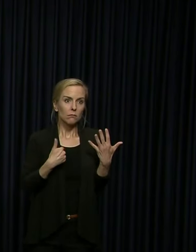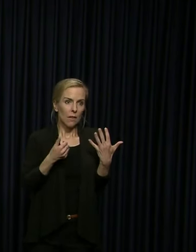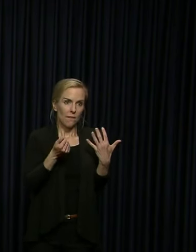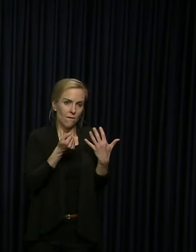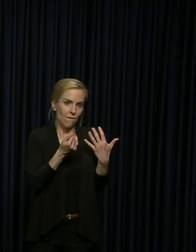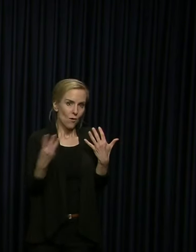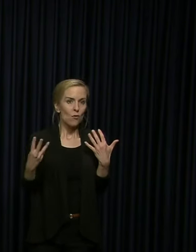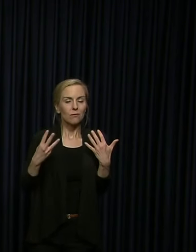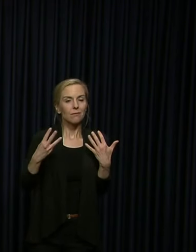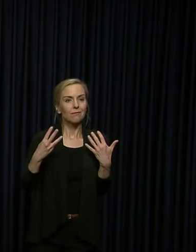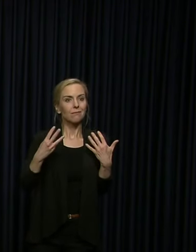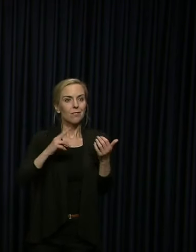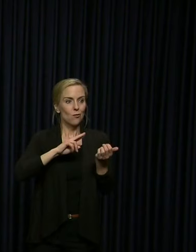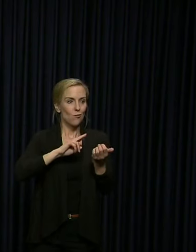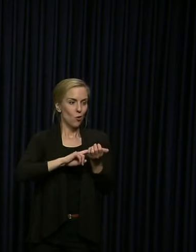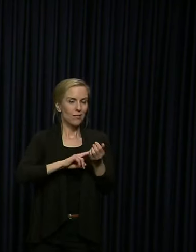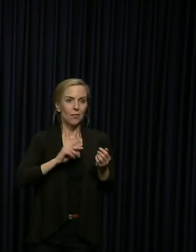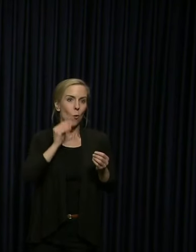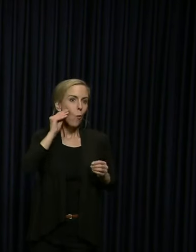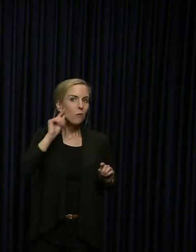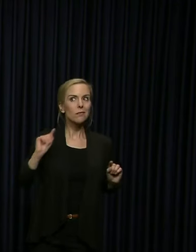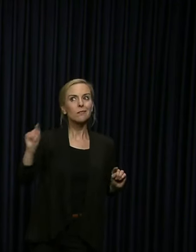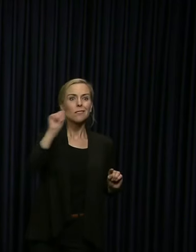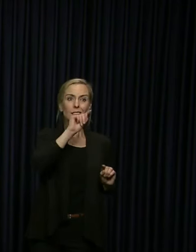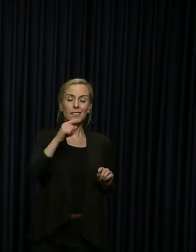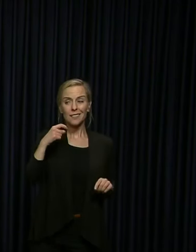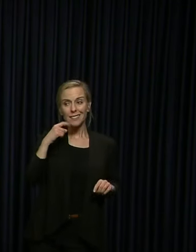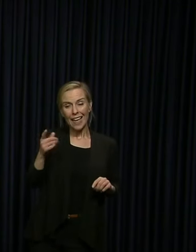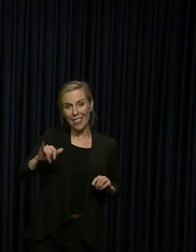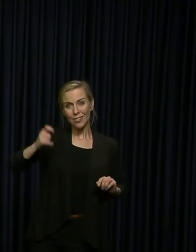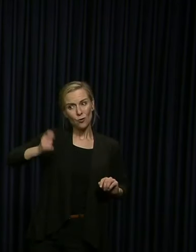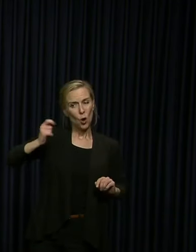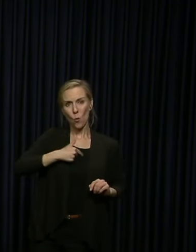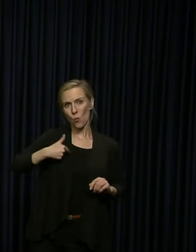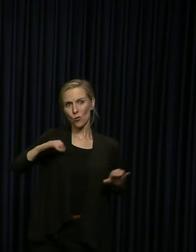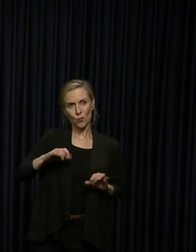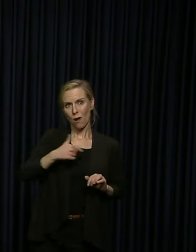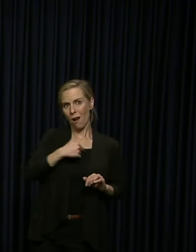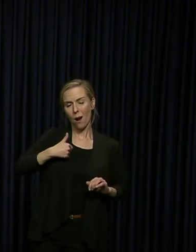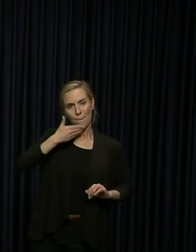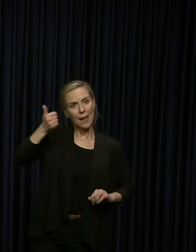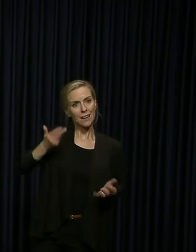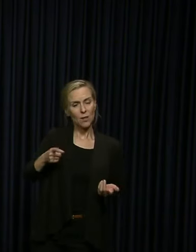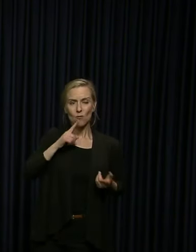STATE TO TRY TO MAKE INSURE